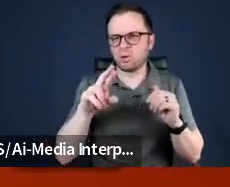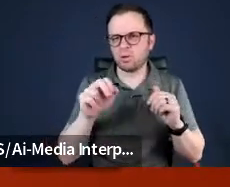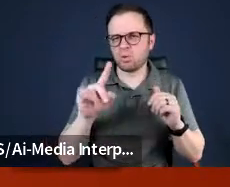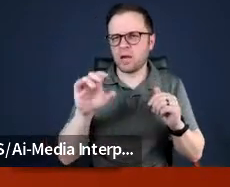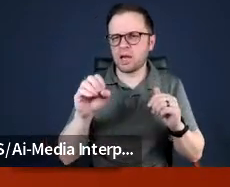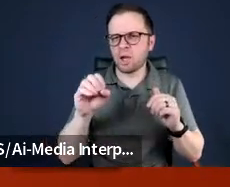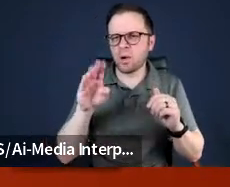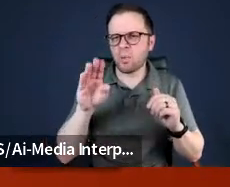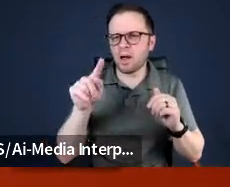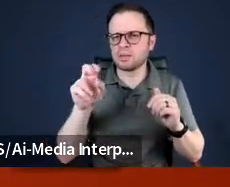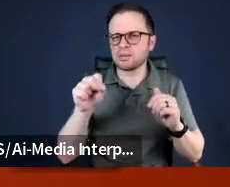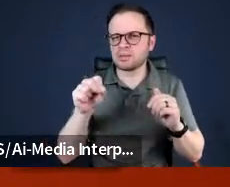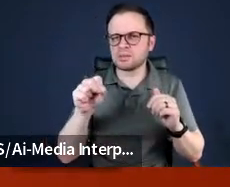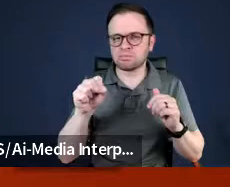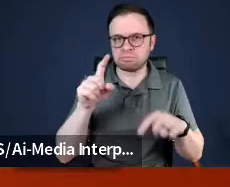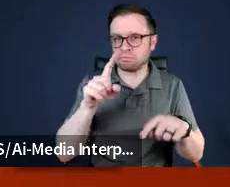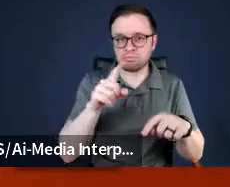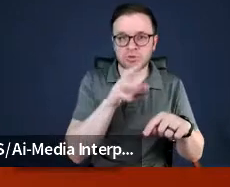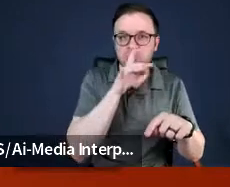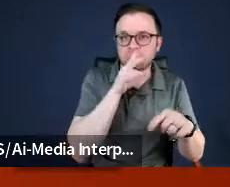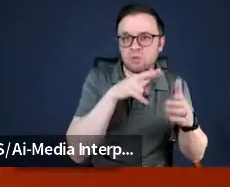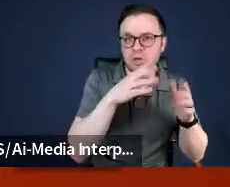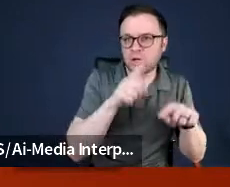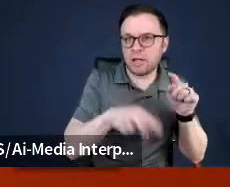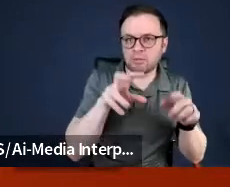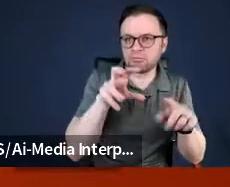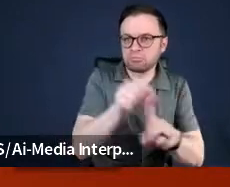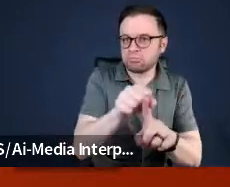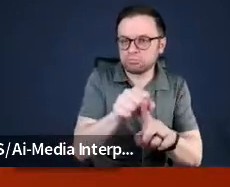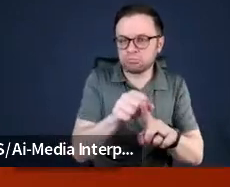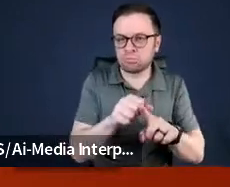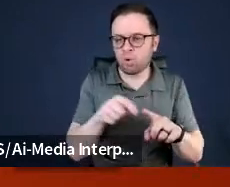Form fields. Like, radio buttons suddenly becoming invisible to the screen reader